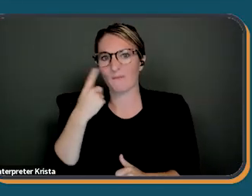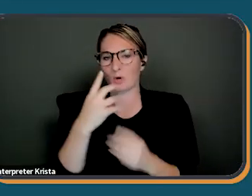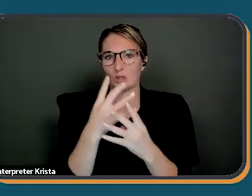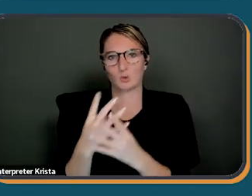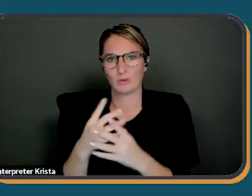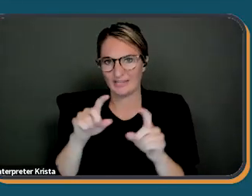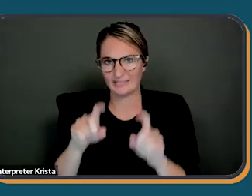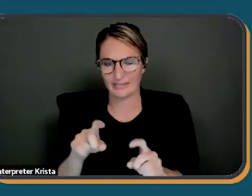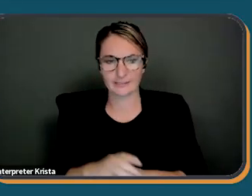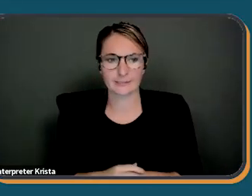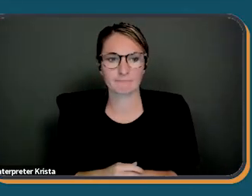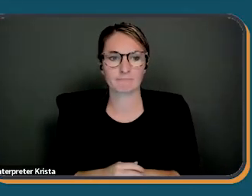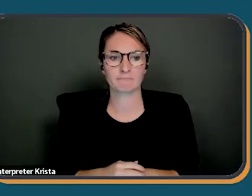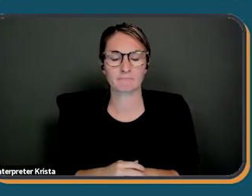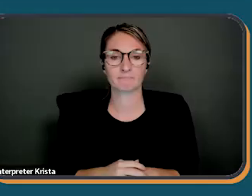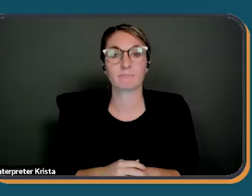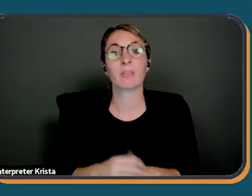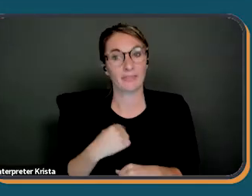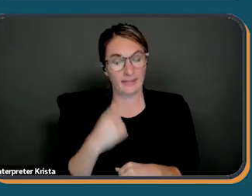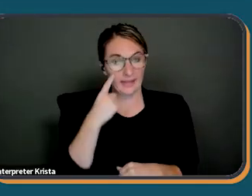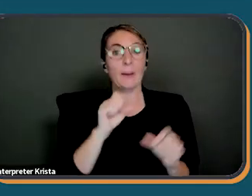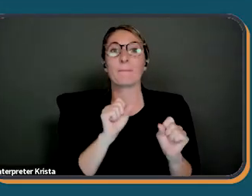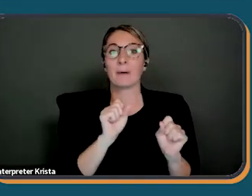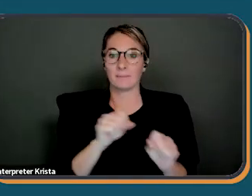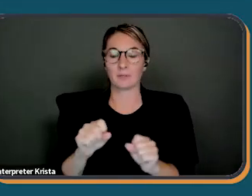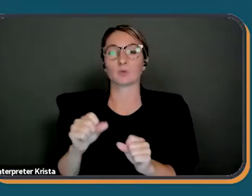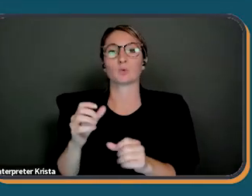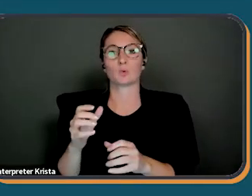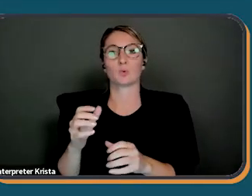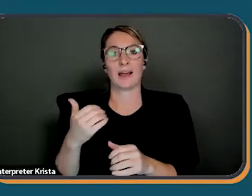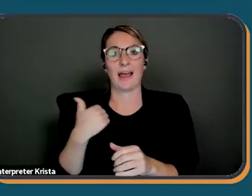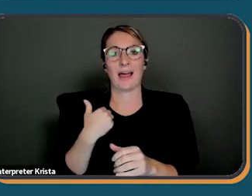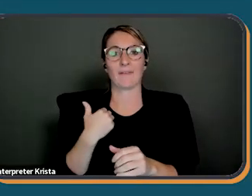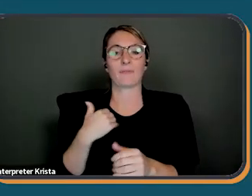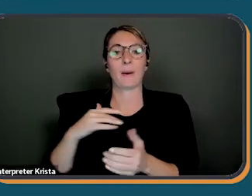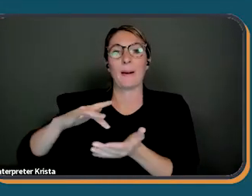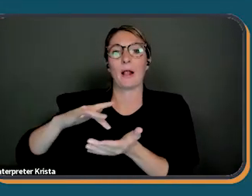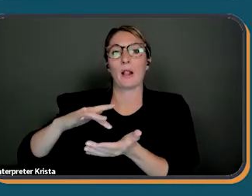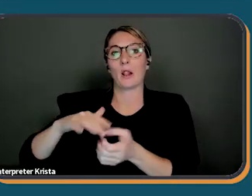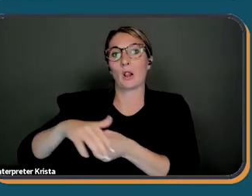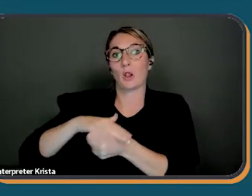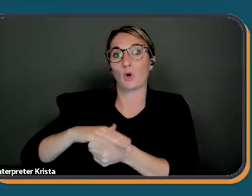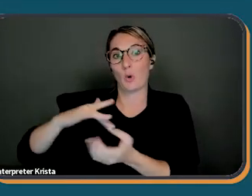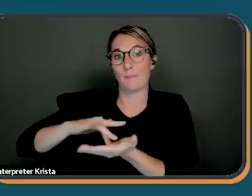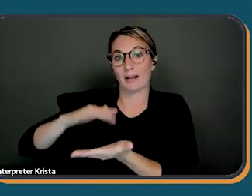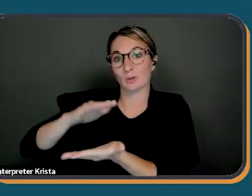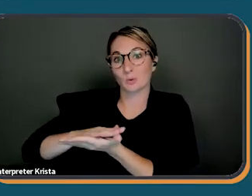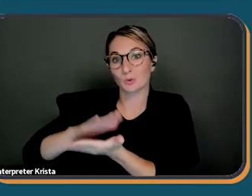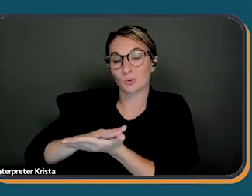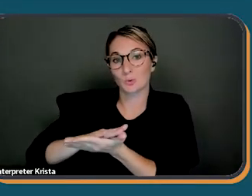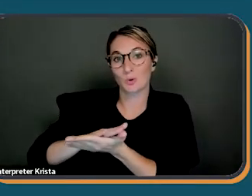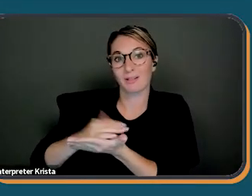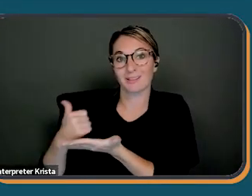And I do think that there's the possibility of perhaps getting assistance from a local medical school